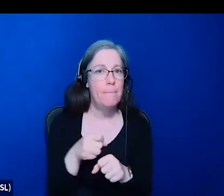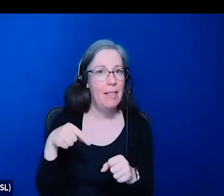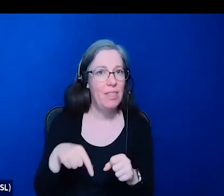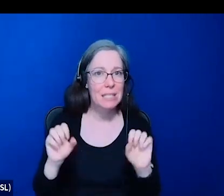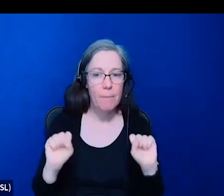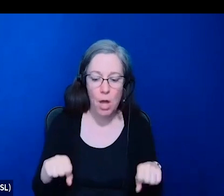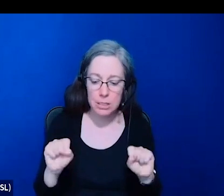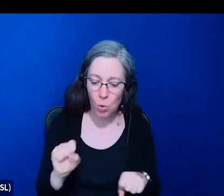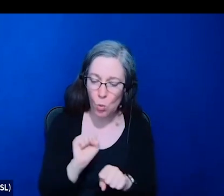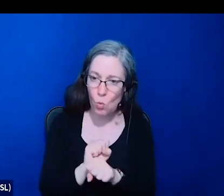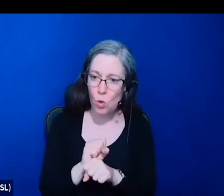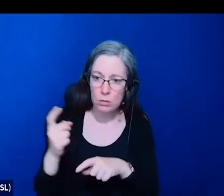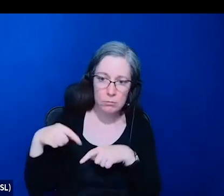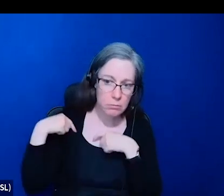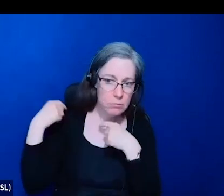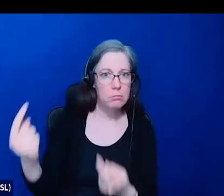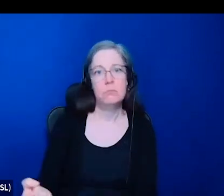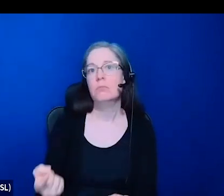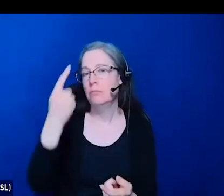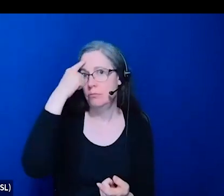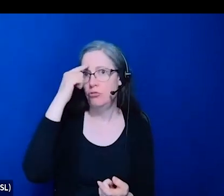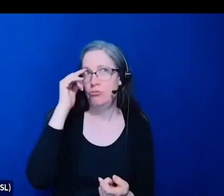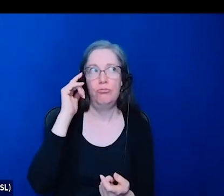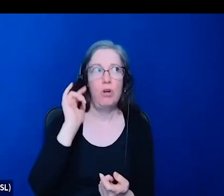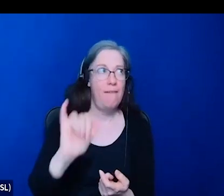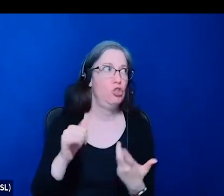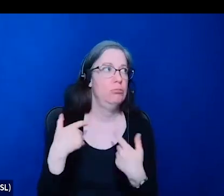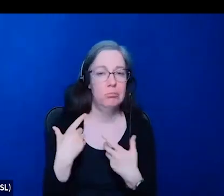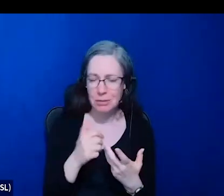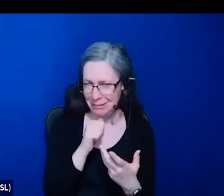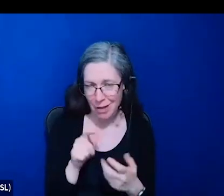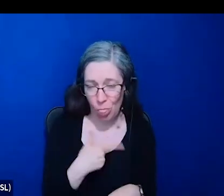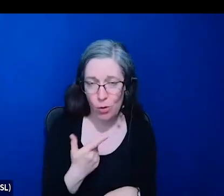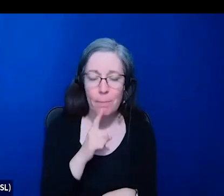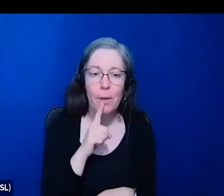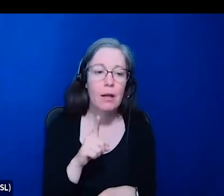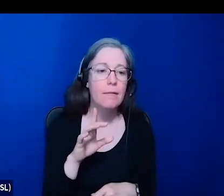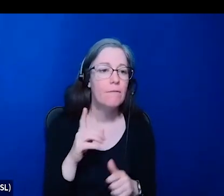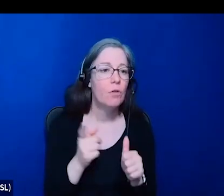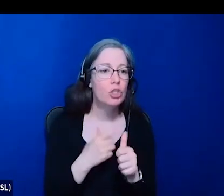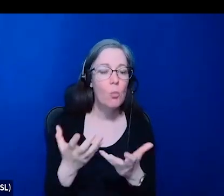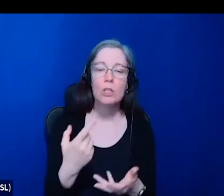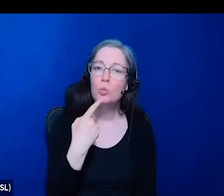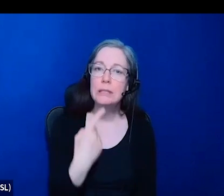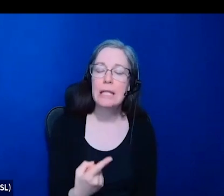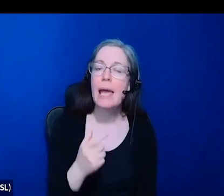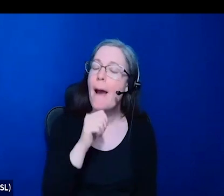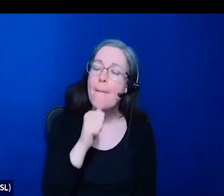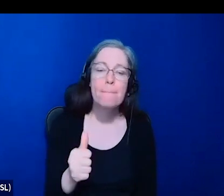I don't know, forever, it feels like, but not that many years. I want to just jump in and say that I'm not going to spend time re-asking